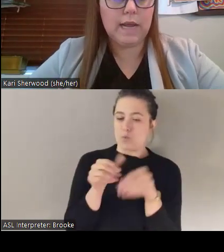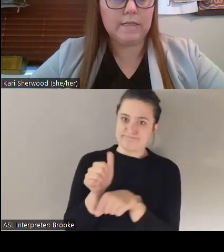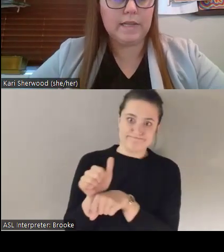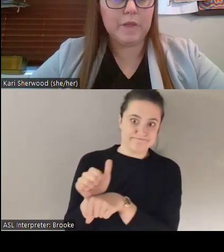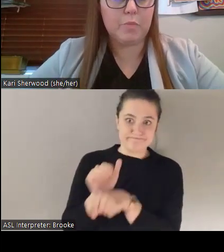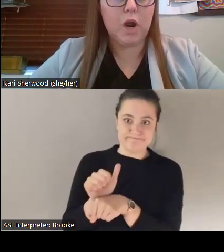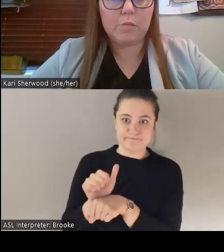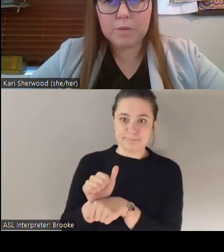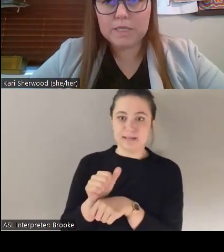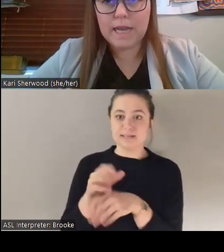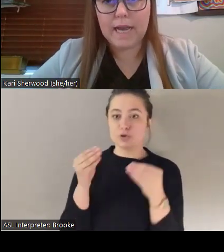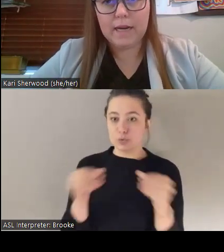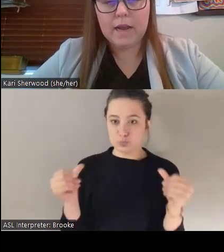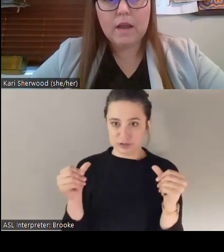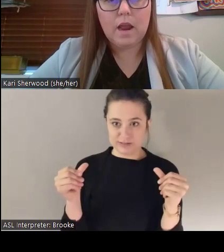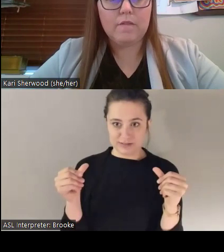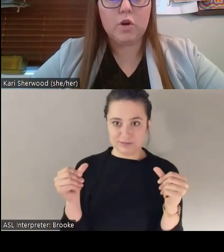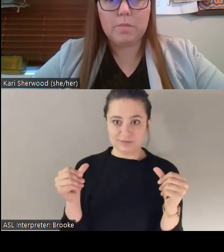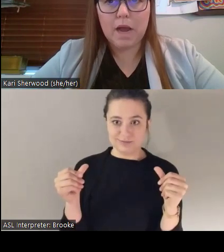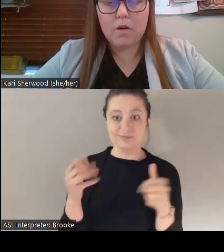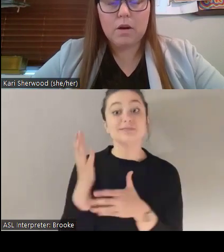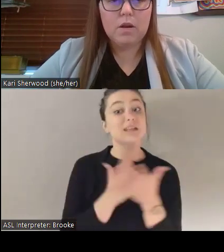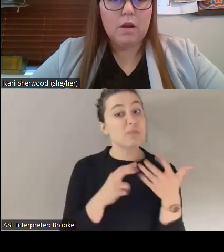and some of the problems that I've heard about